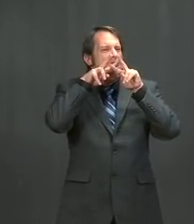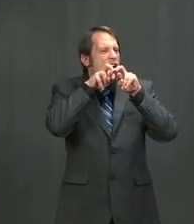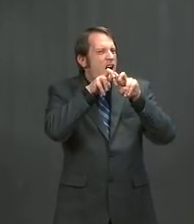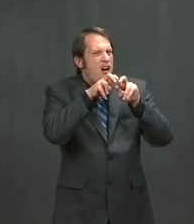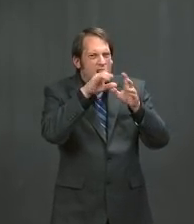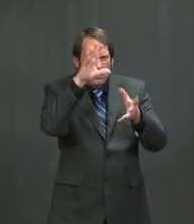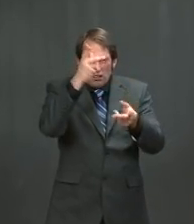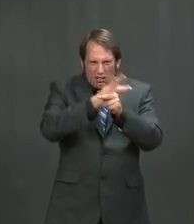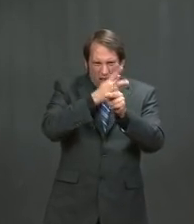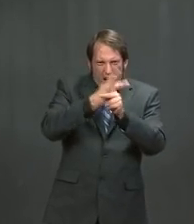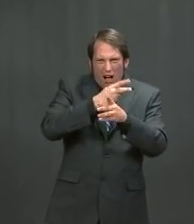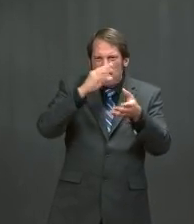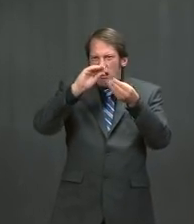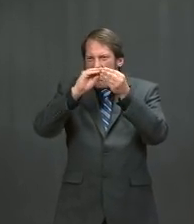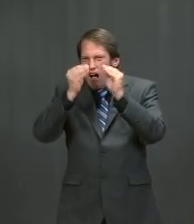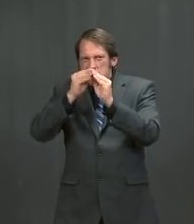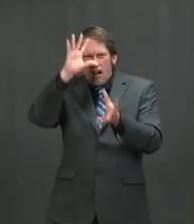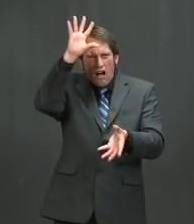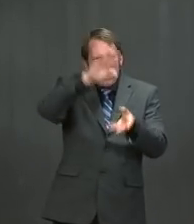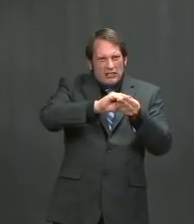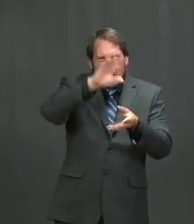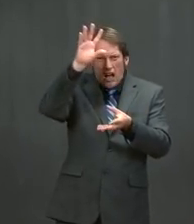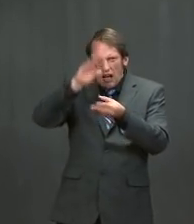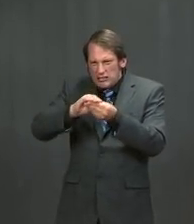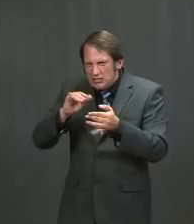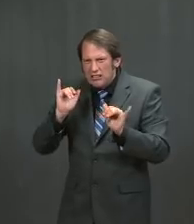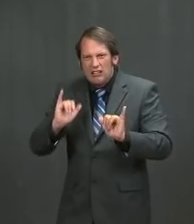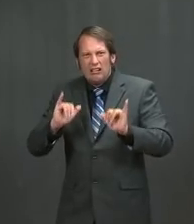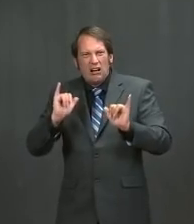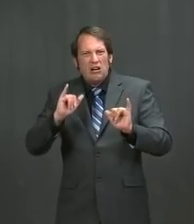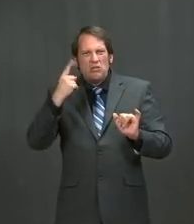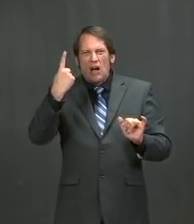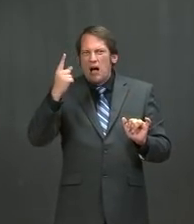more than the President listed as the price tag.